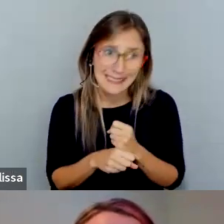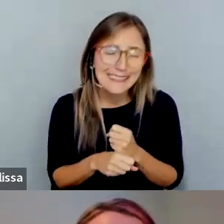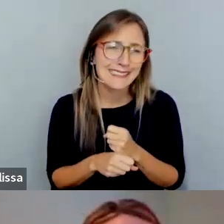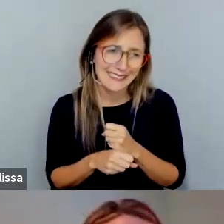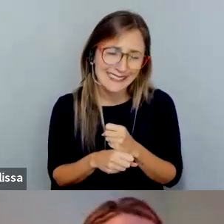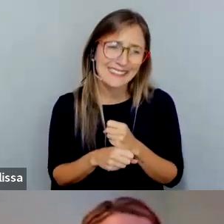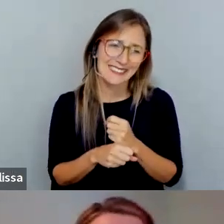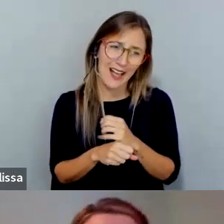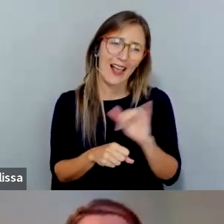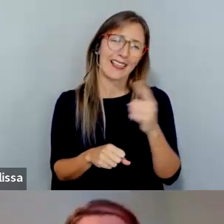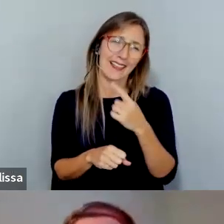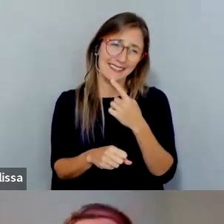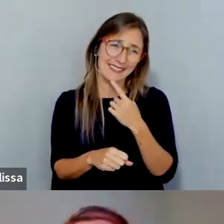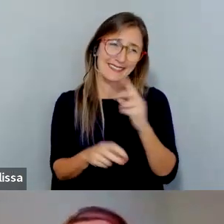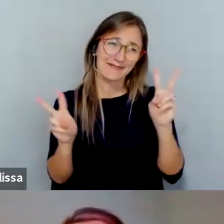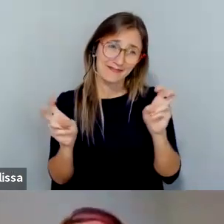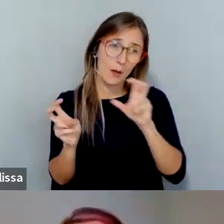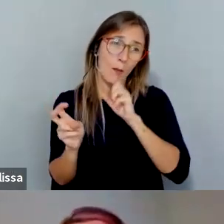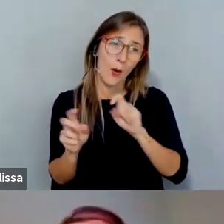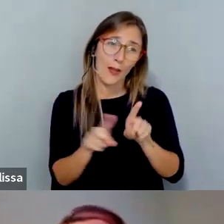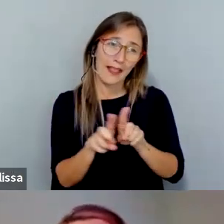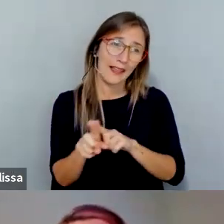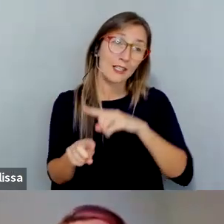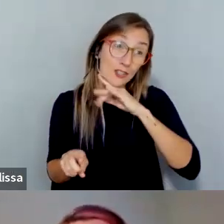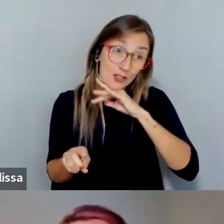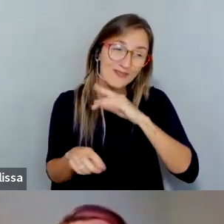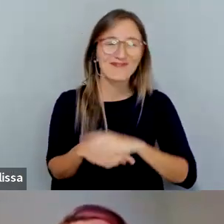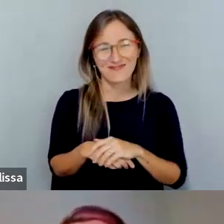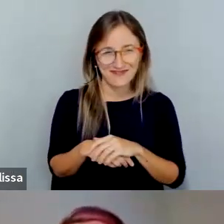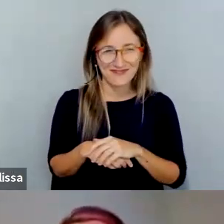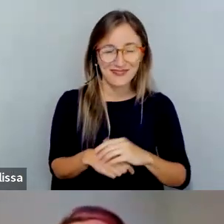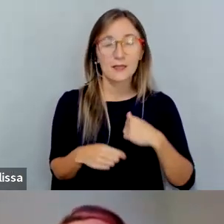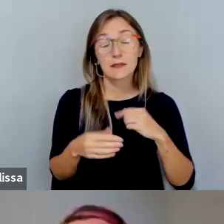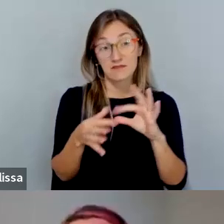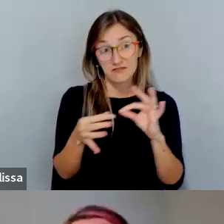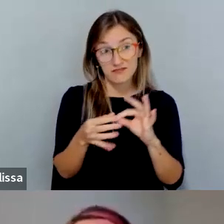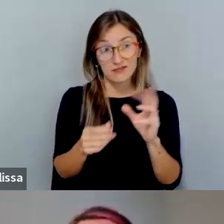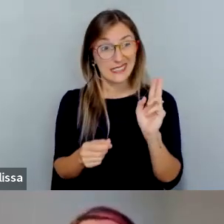disability rights for more years than any of you have been alive --